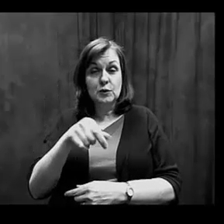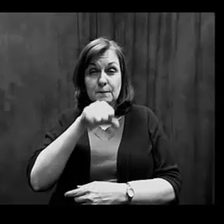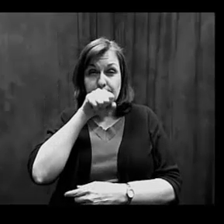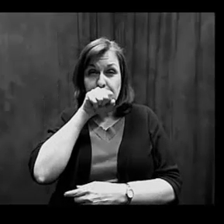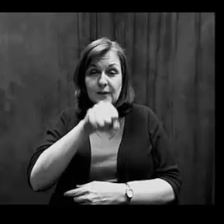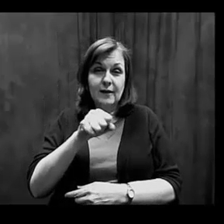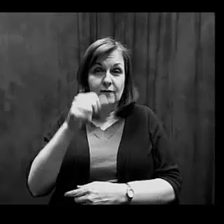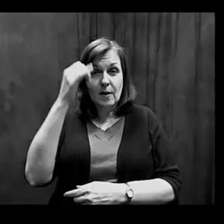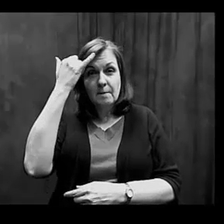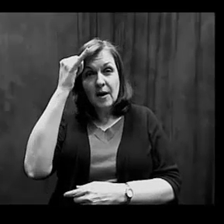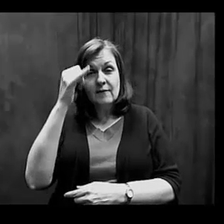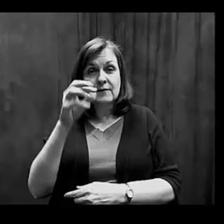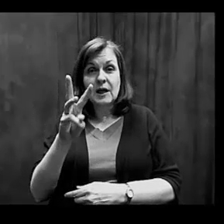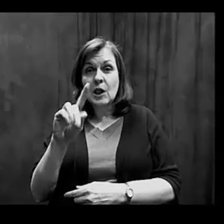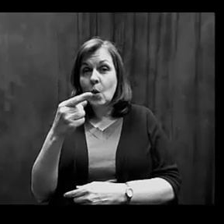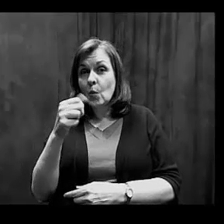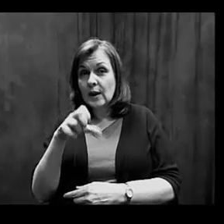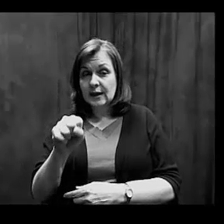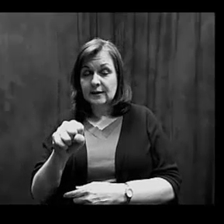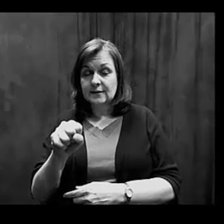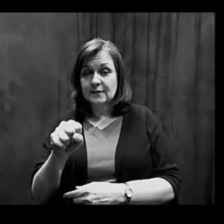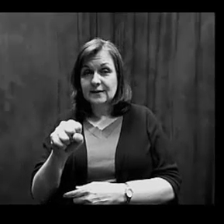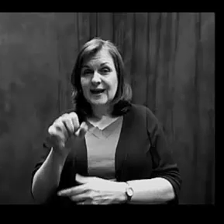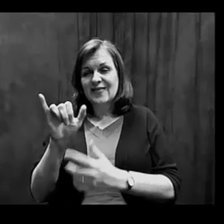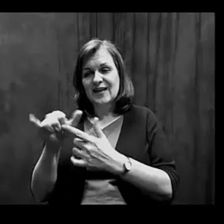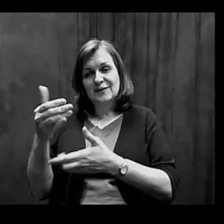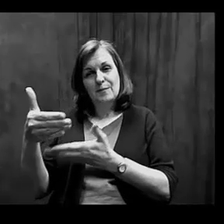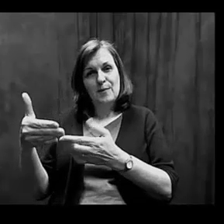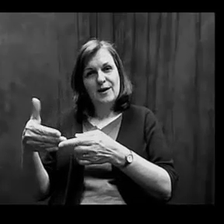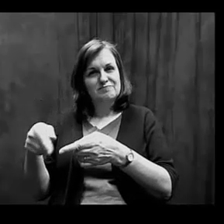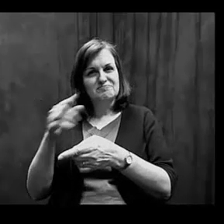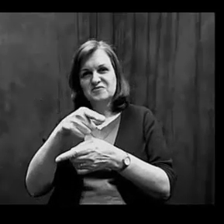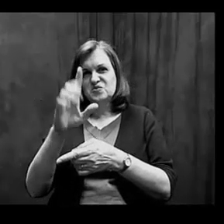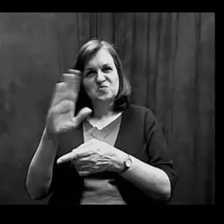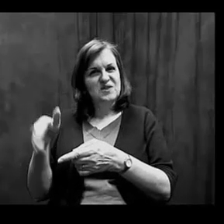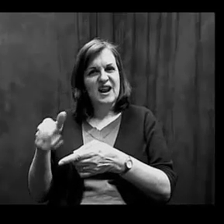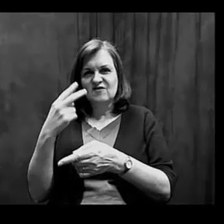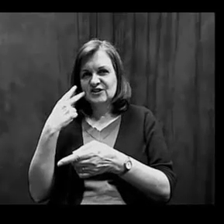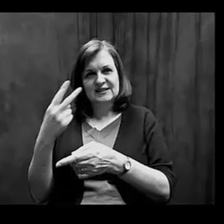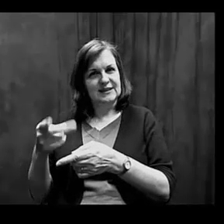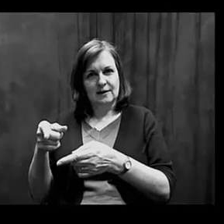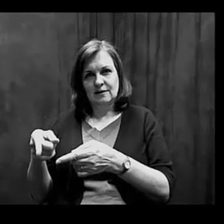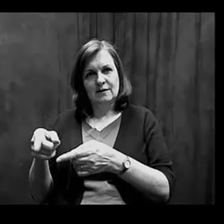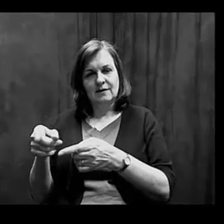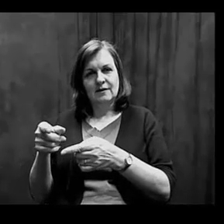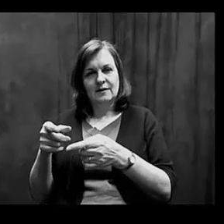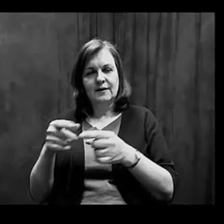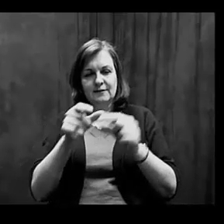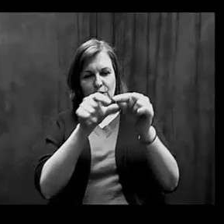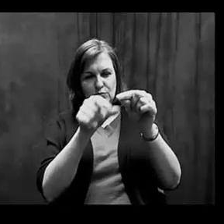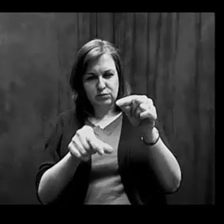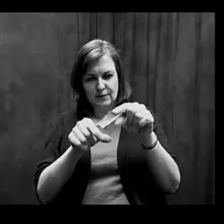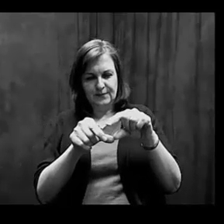for those of you that are buffalo wings connoisseur this is actually part of the wing you never see